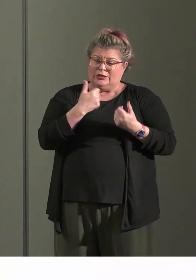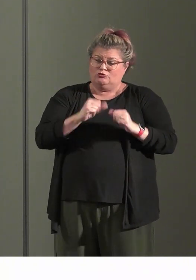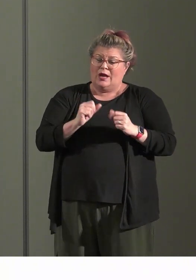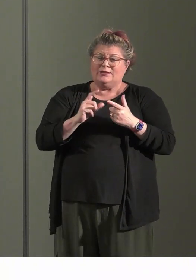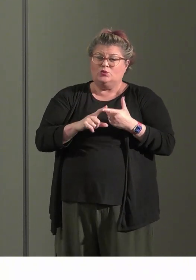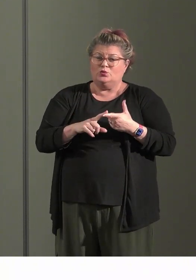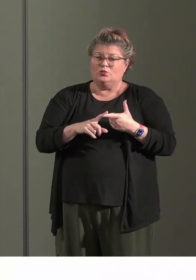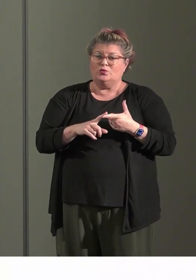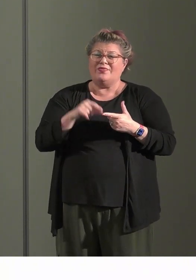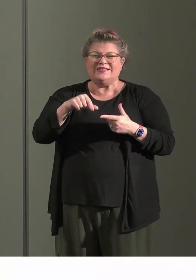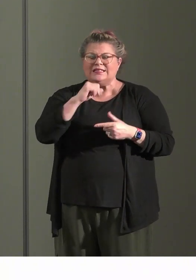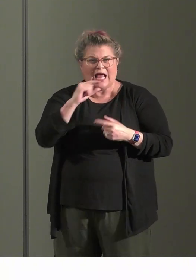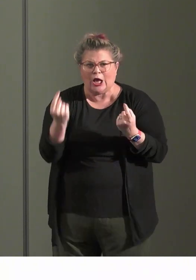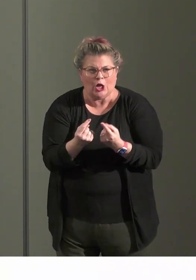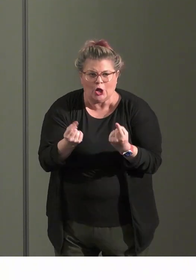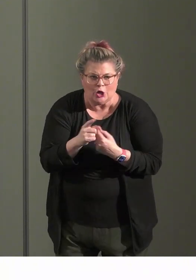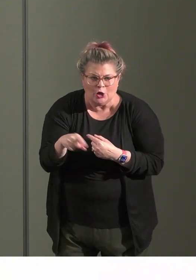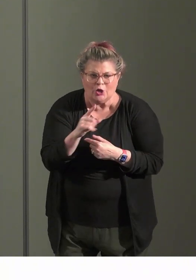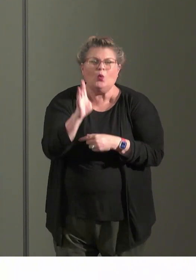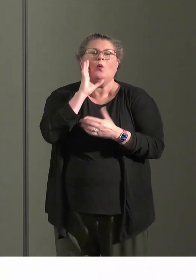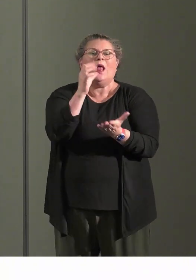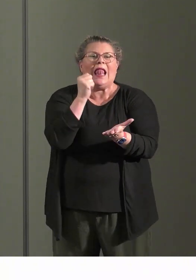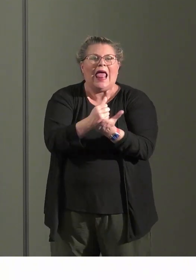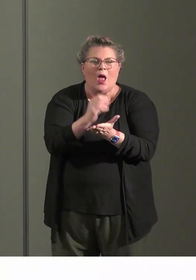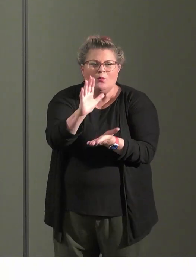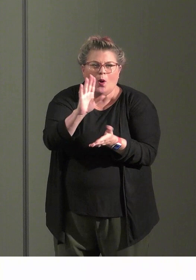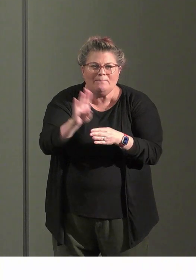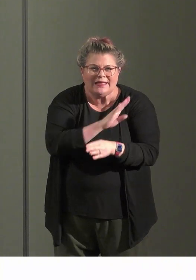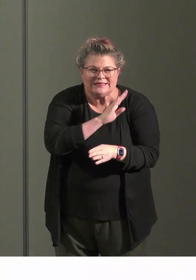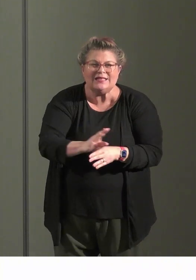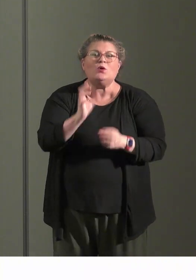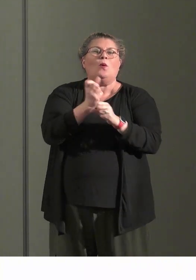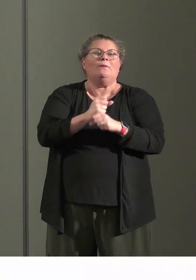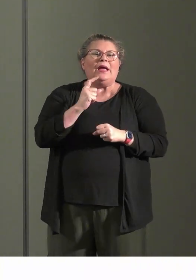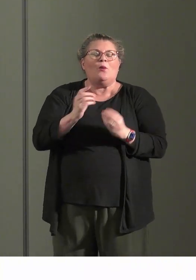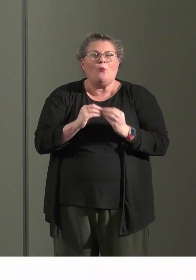not go to hurt you it will help your business. It will make you profitable. You will get more